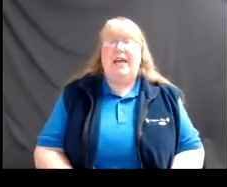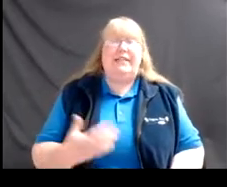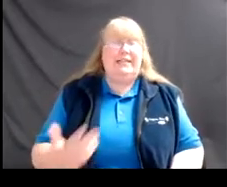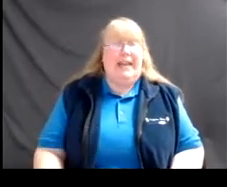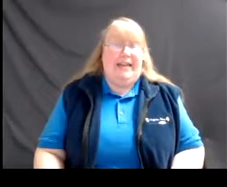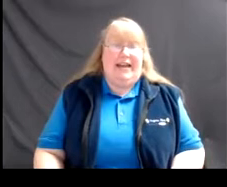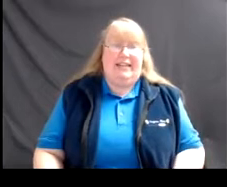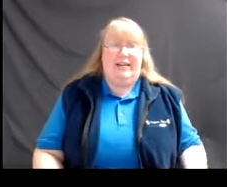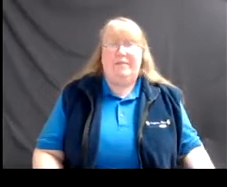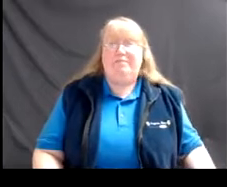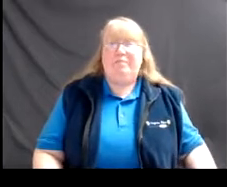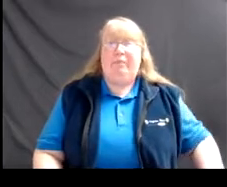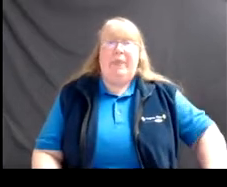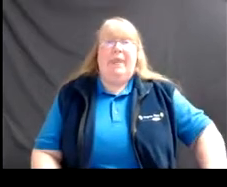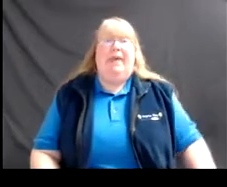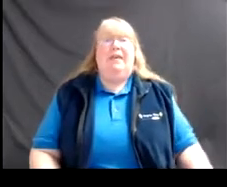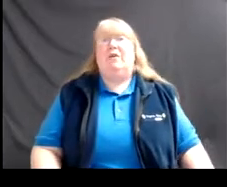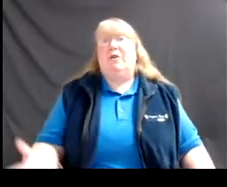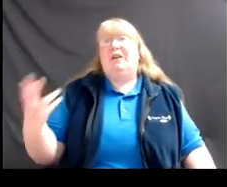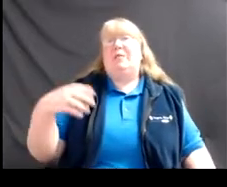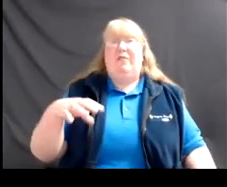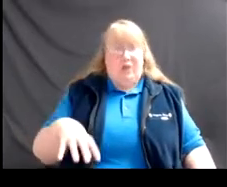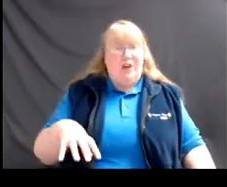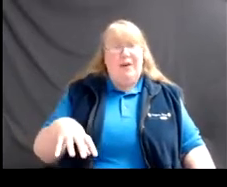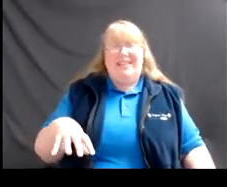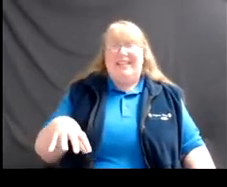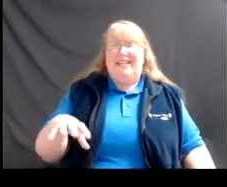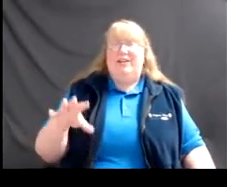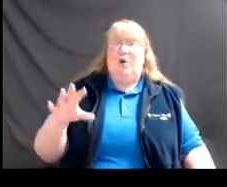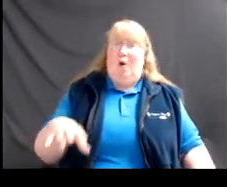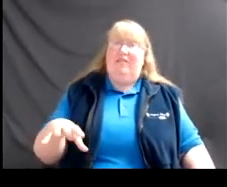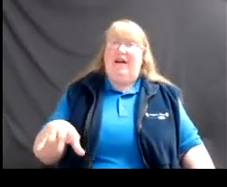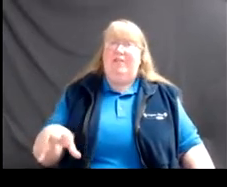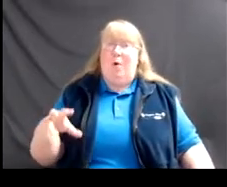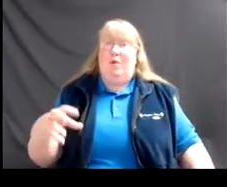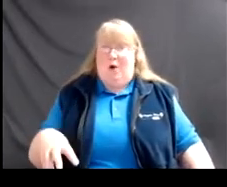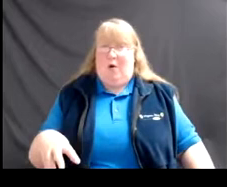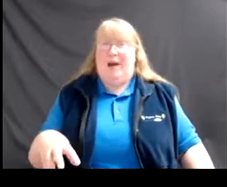to stay connected. So you must be a Virginia resident to qualify for the program.